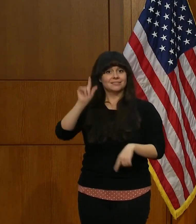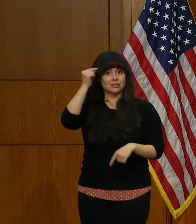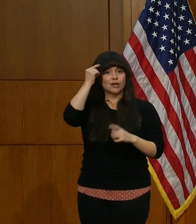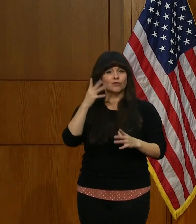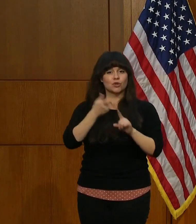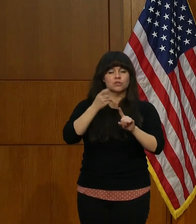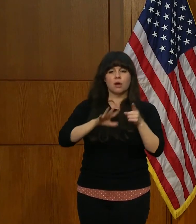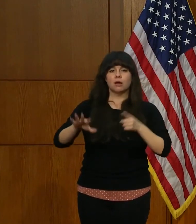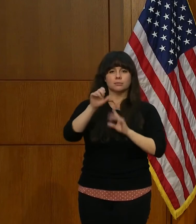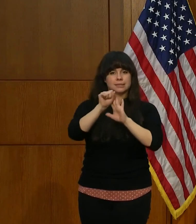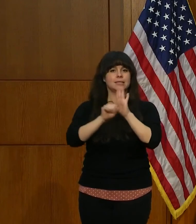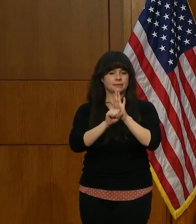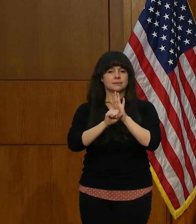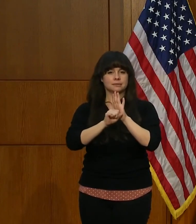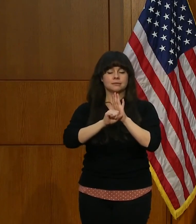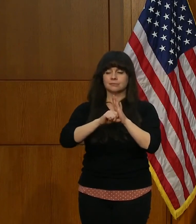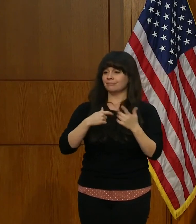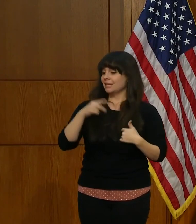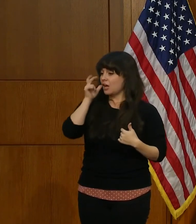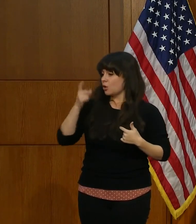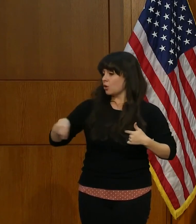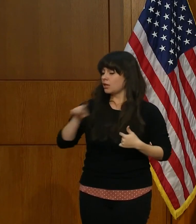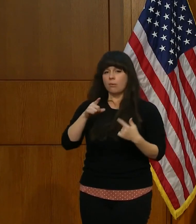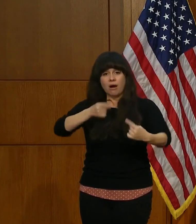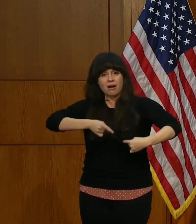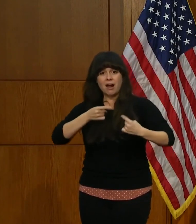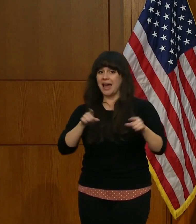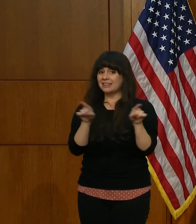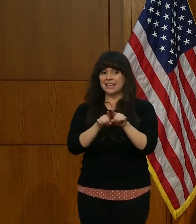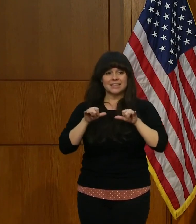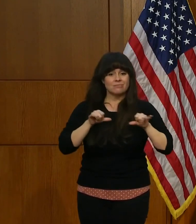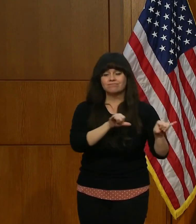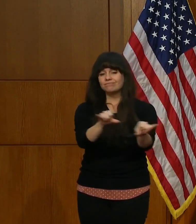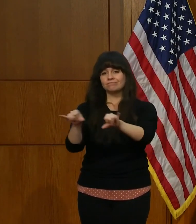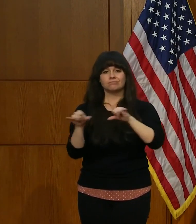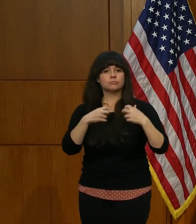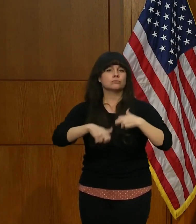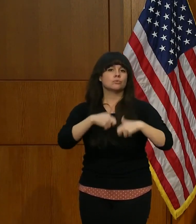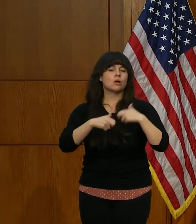A CALL WITH THE WHITE HOUSE AND GOVERNORS OF THE 50 STATES AND WHAT I HEARD WAS STATES DEALING